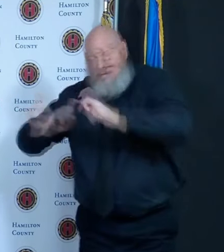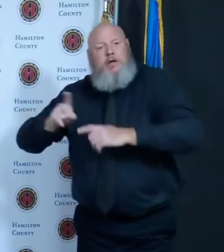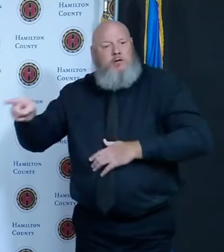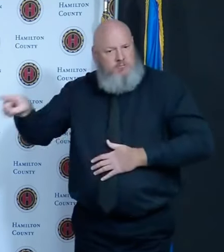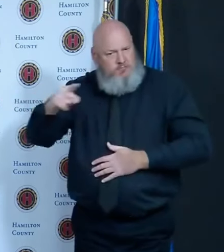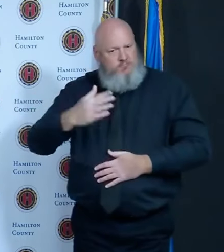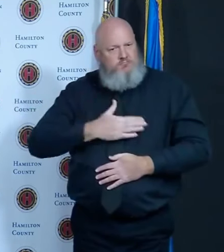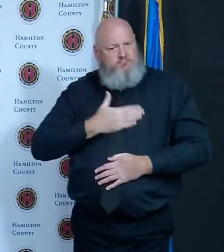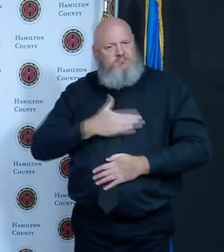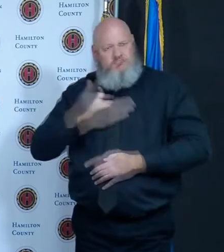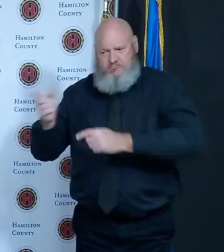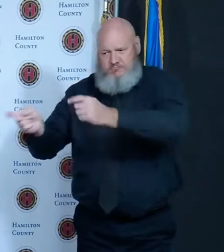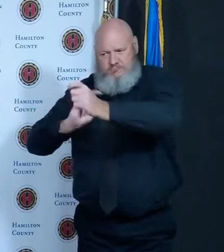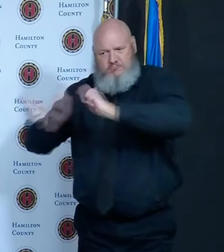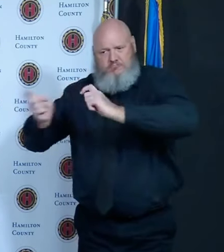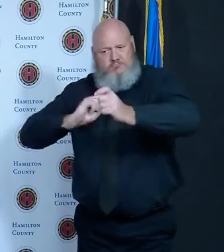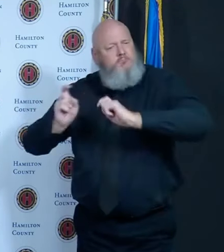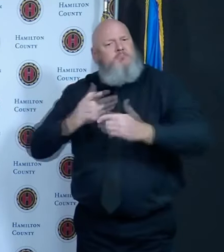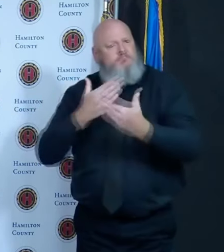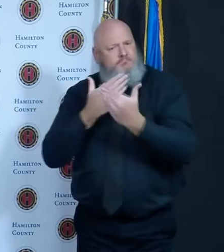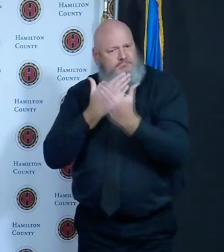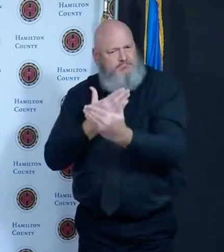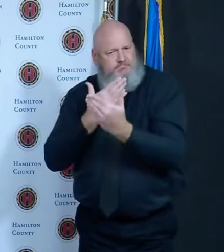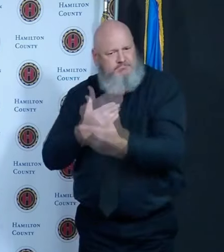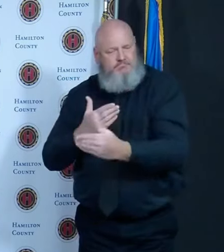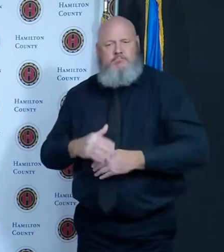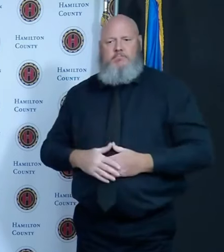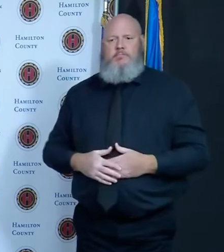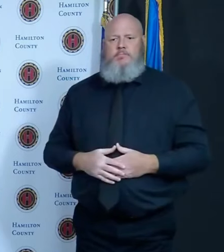the efforts by both the Health Collaborative and Emergency Management